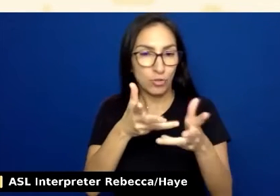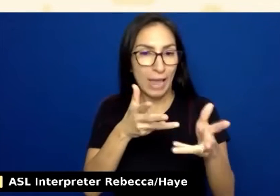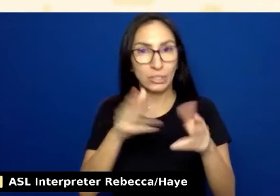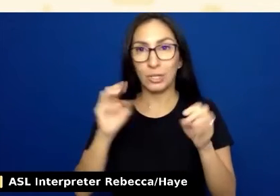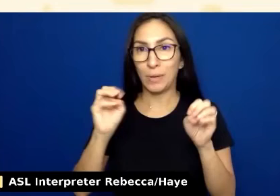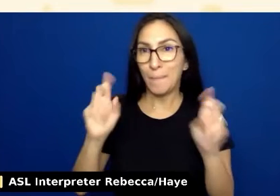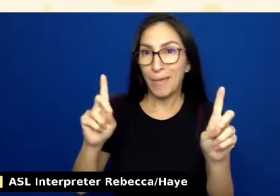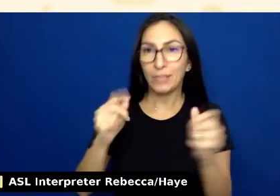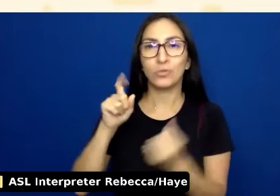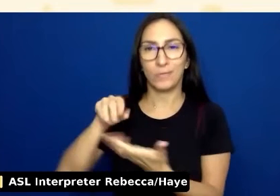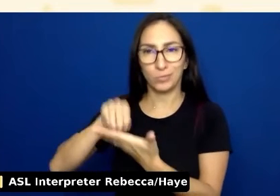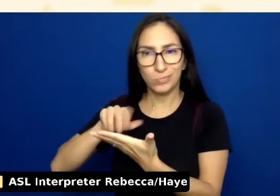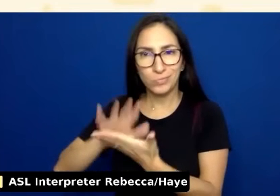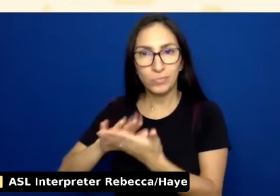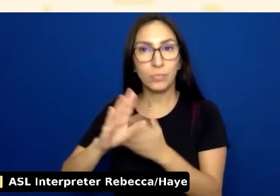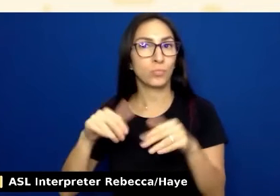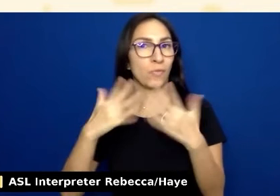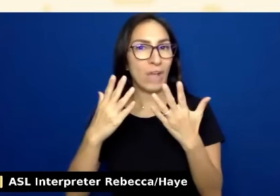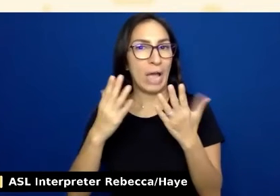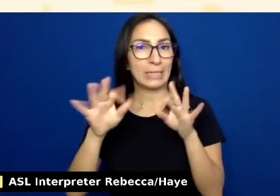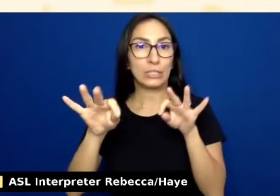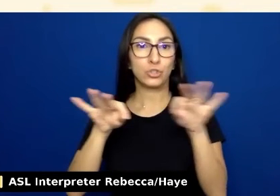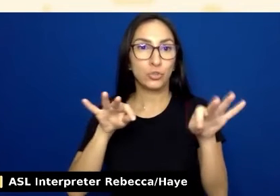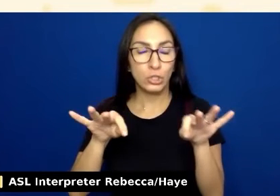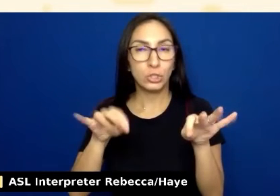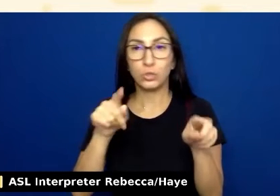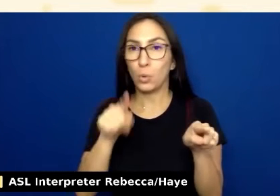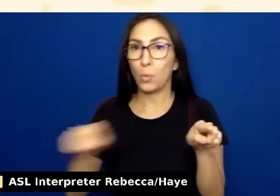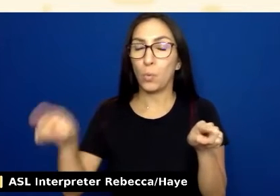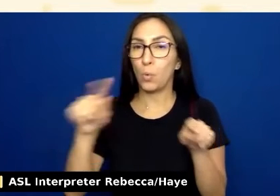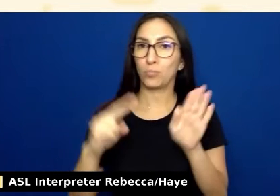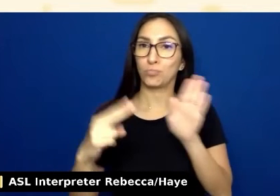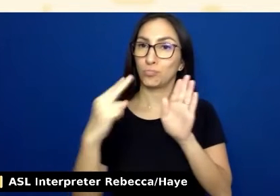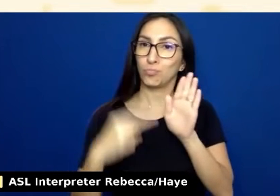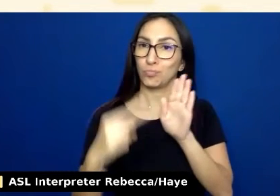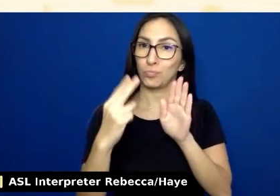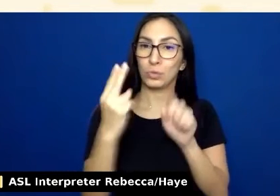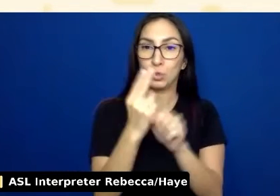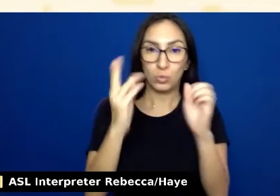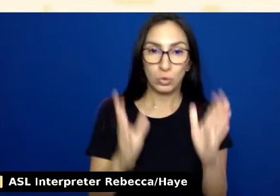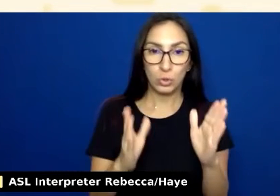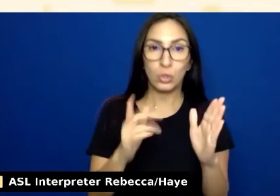Provide instructions to let keyboard users know that they can interact